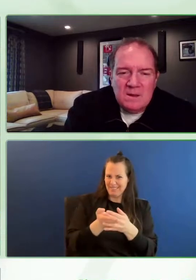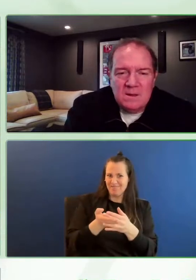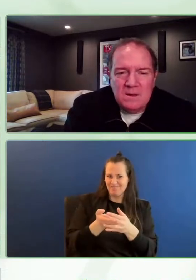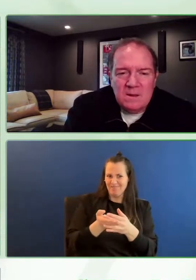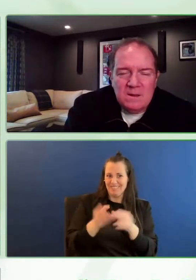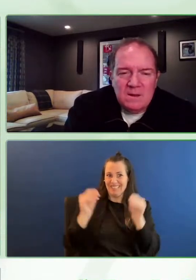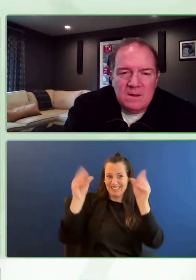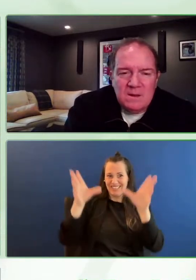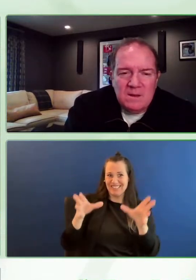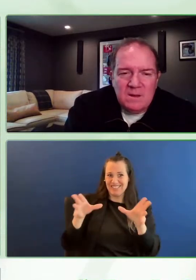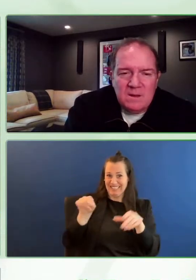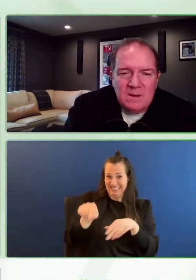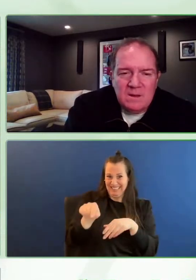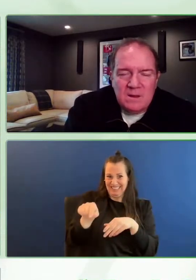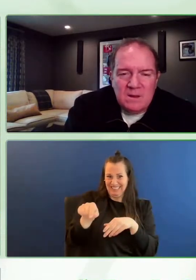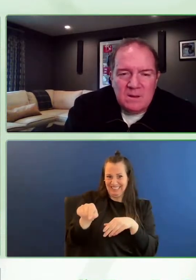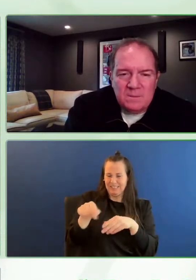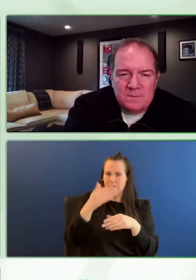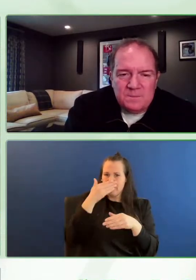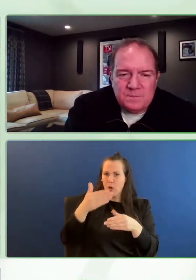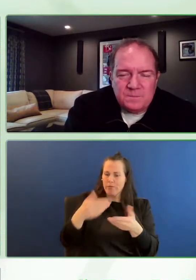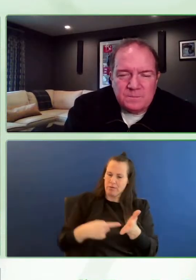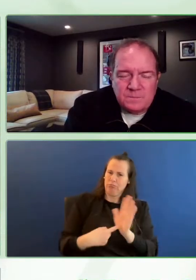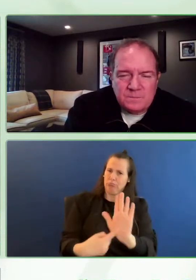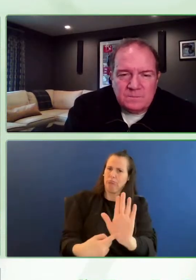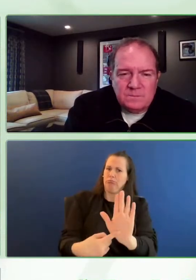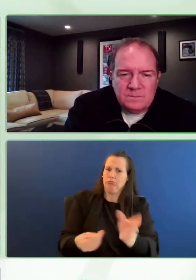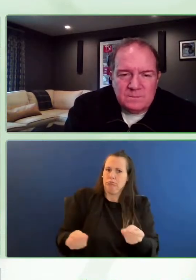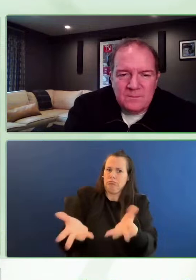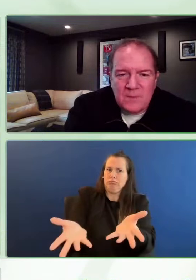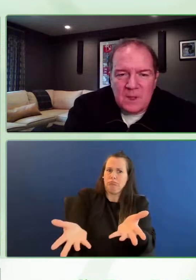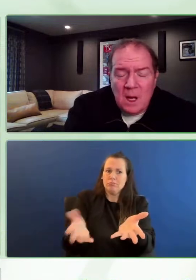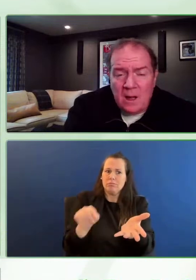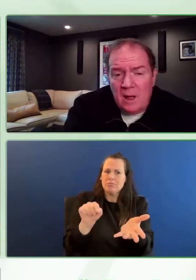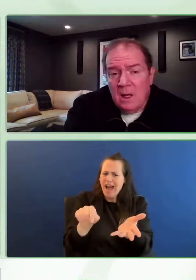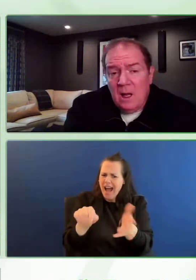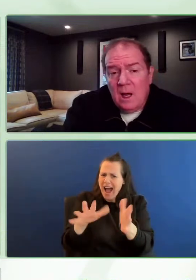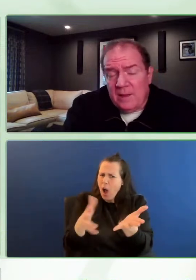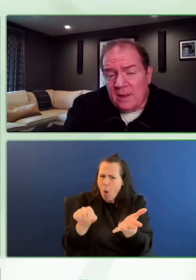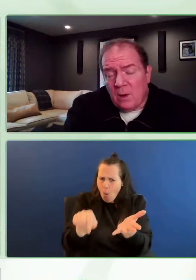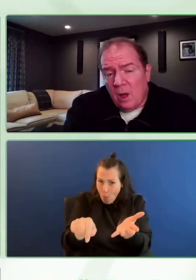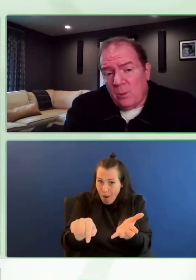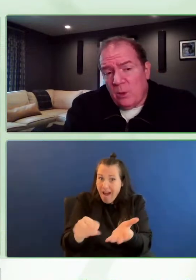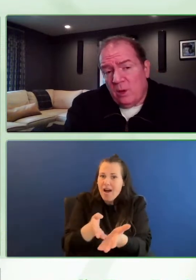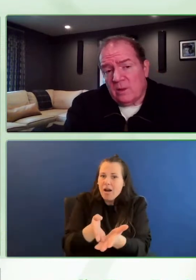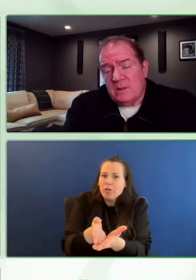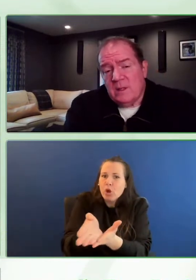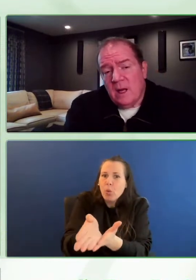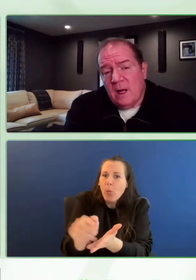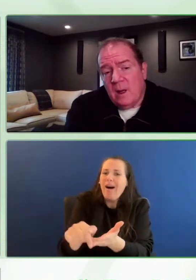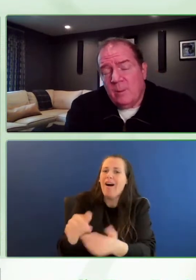Which of the most important or are they all important? They are all important.